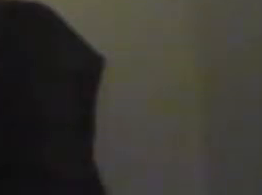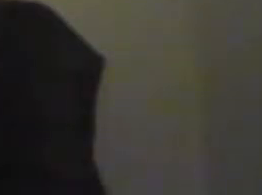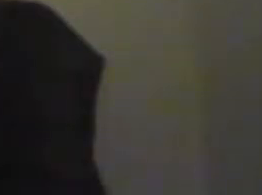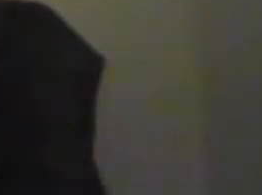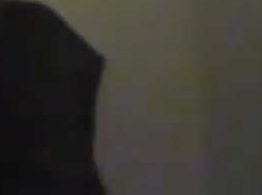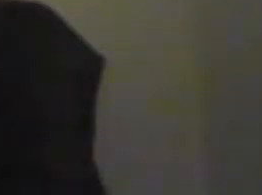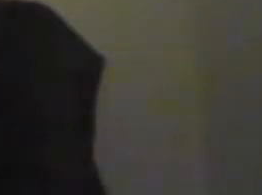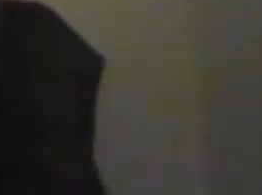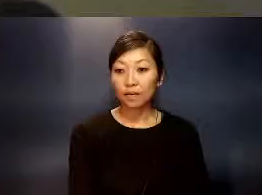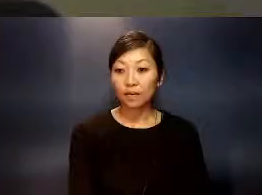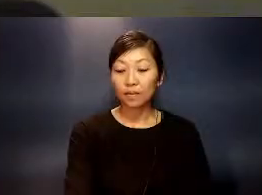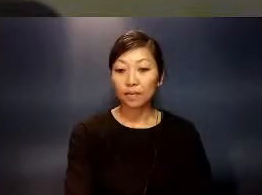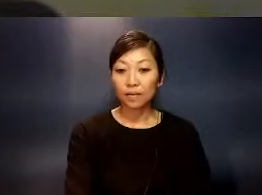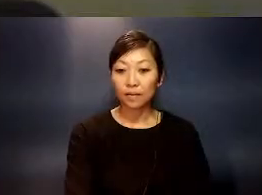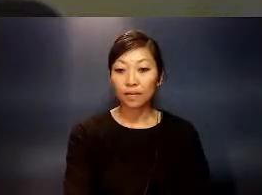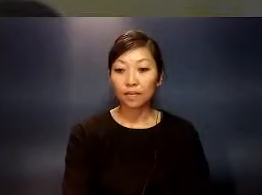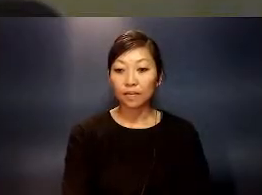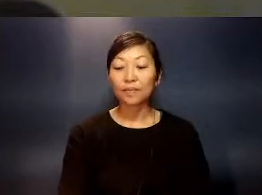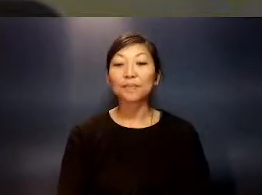AND WE ARE READY TO START WITH THE REMAINDER OF THE AGENDA.